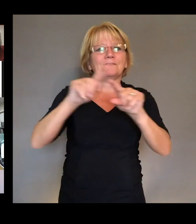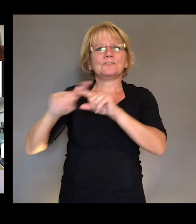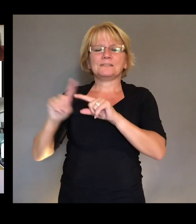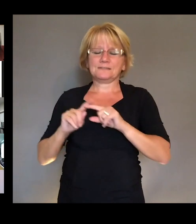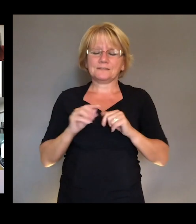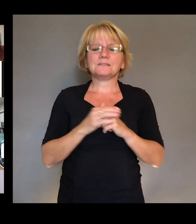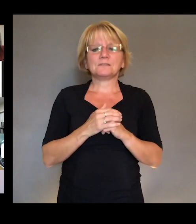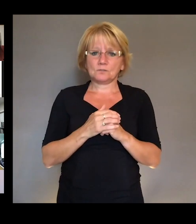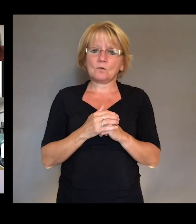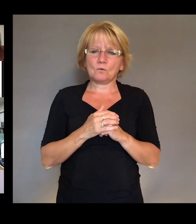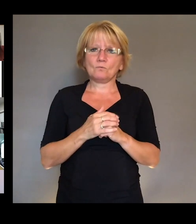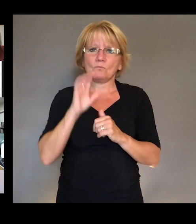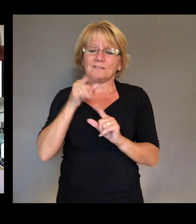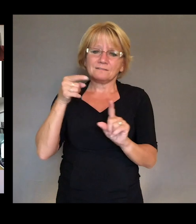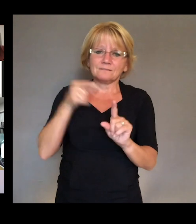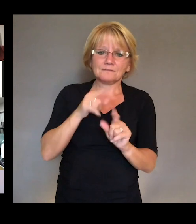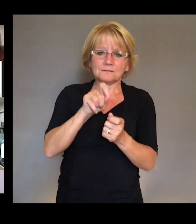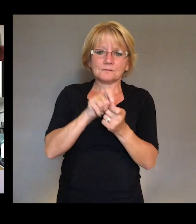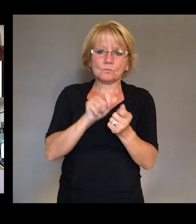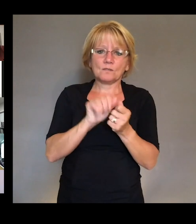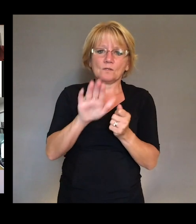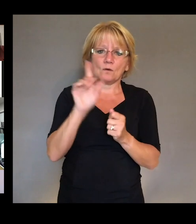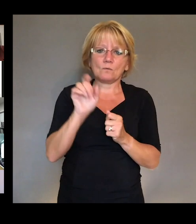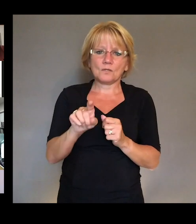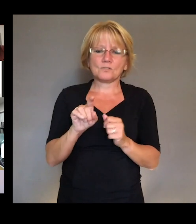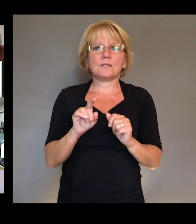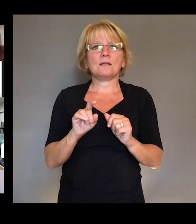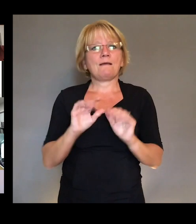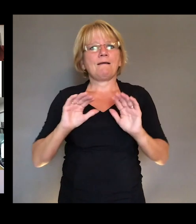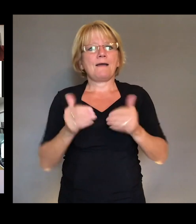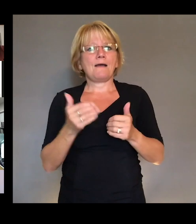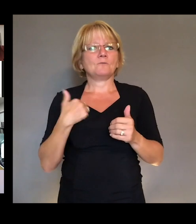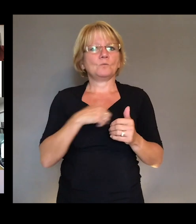So, you know, to be more specific to your question about, you know, how would we address things